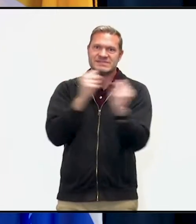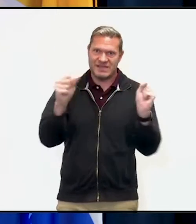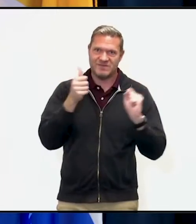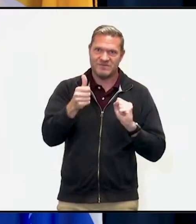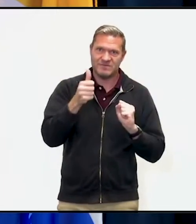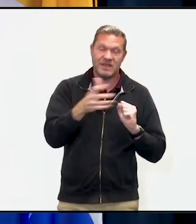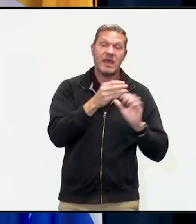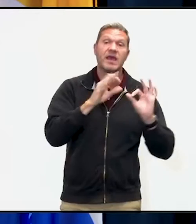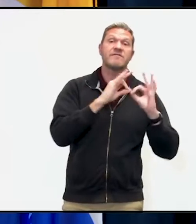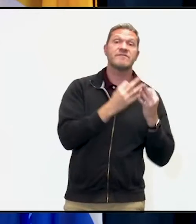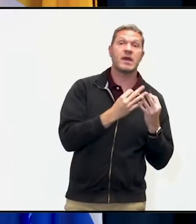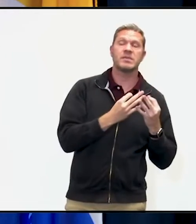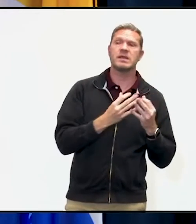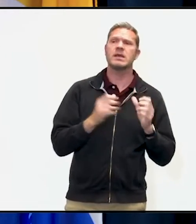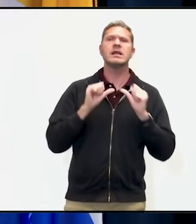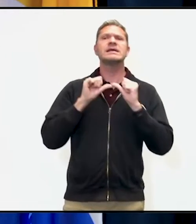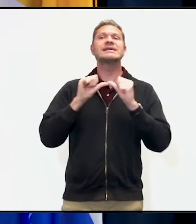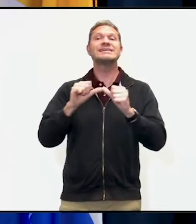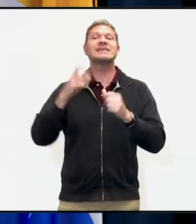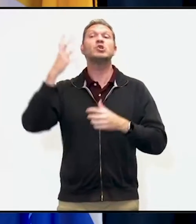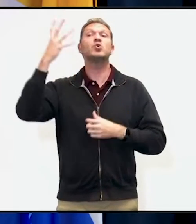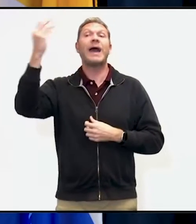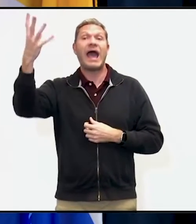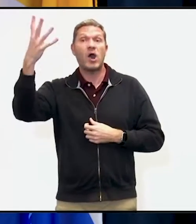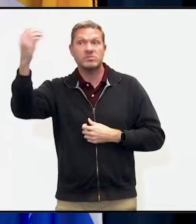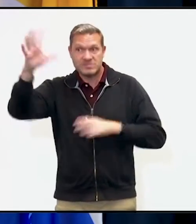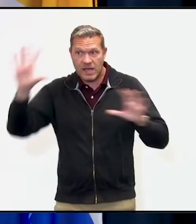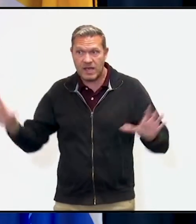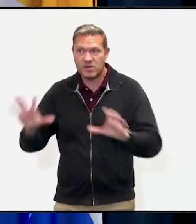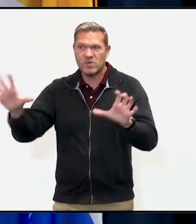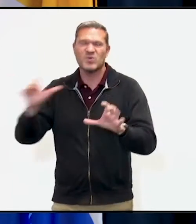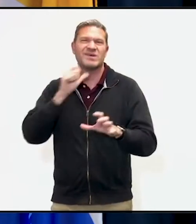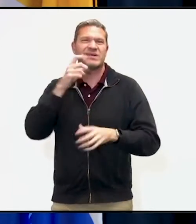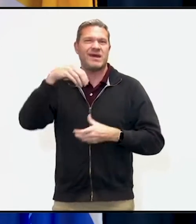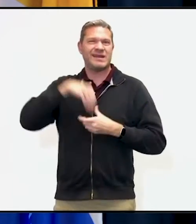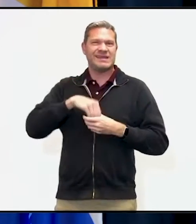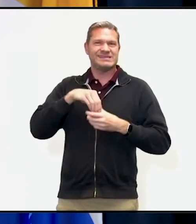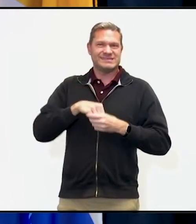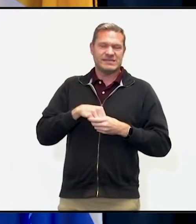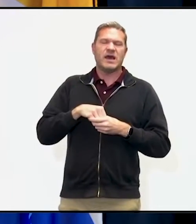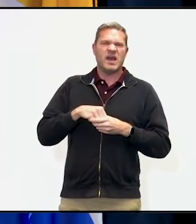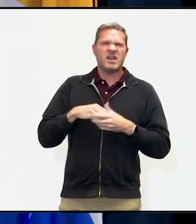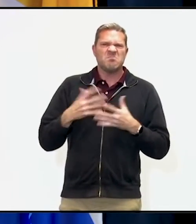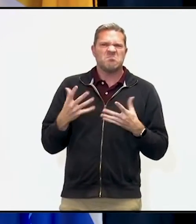Continue to opt for outdoor activities rather than indoor activities, enjoy a staycation